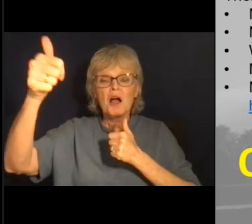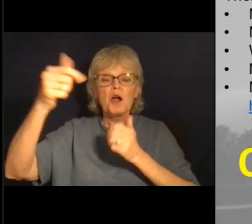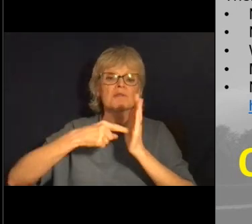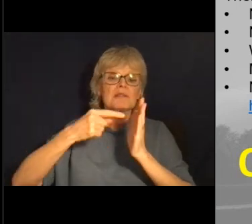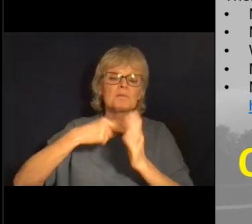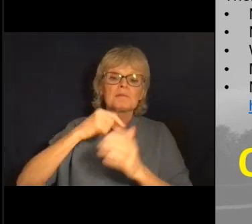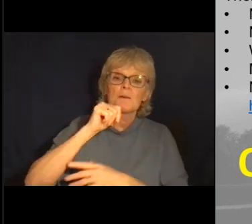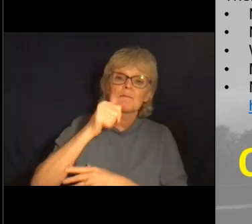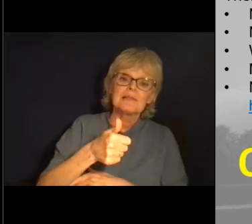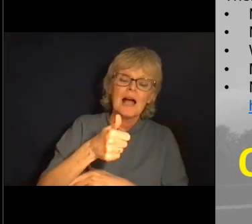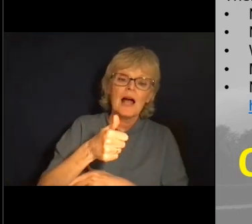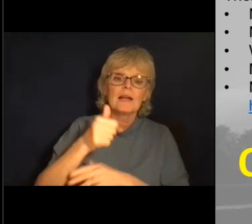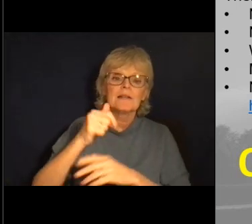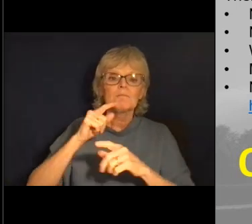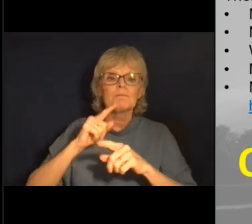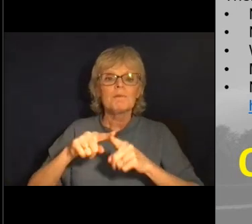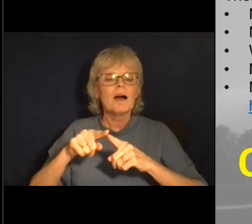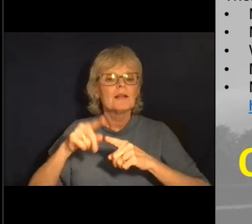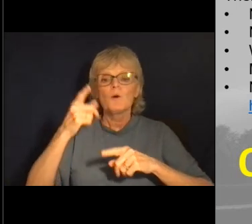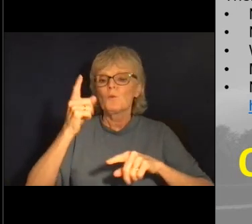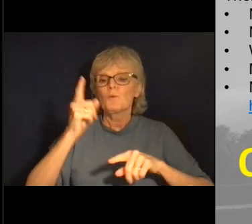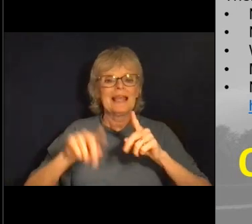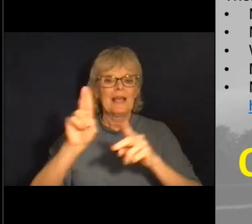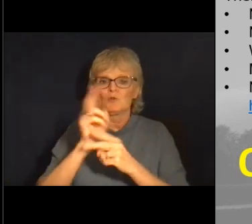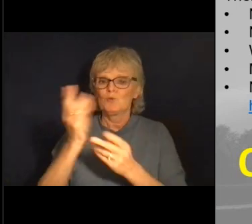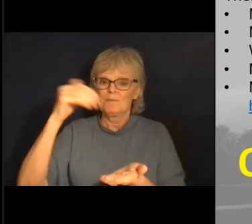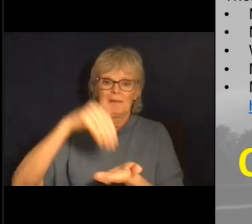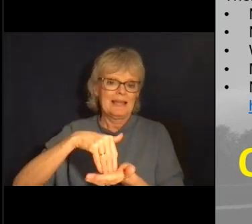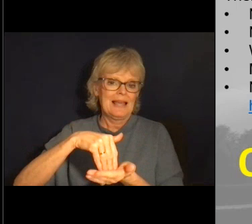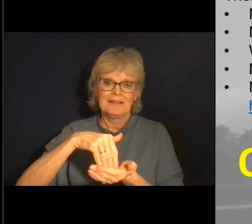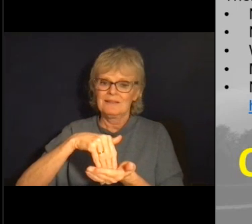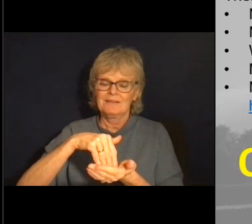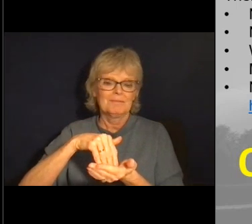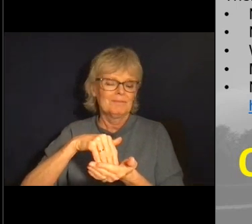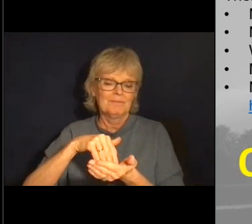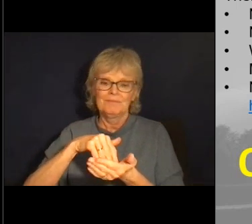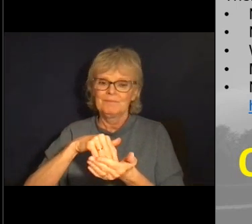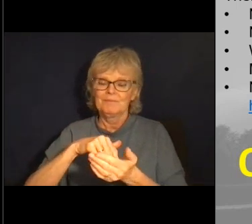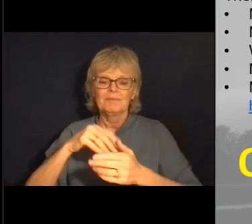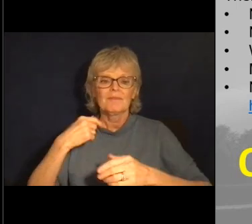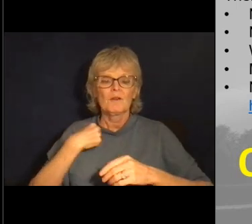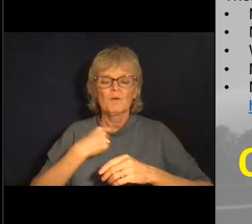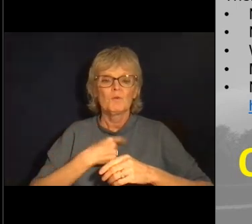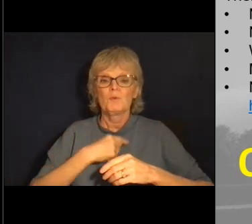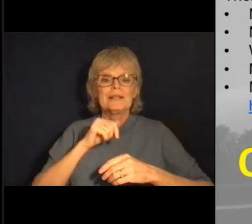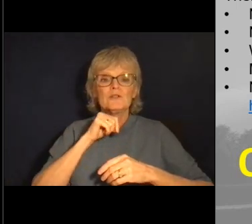but they're meant to be disposable. We can't use them again once we get them back. So we actually don't go out and collect them.